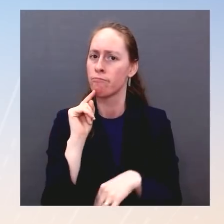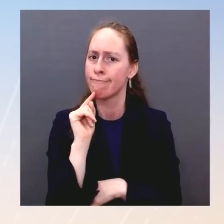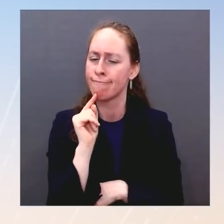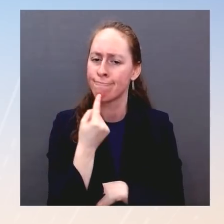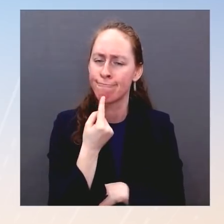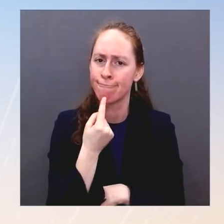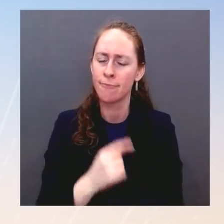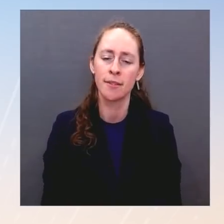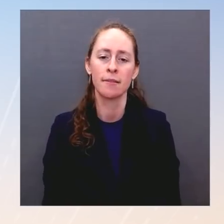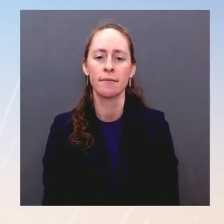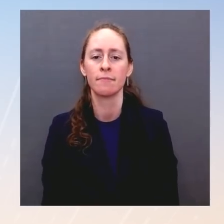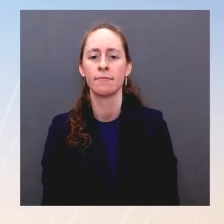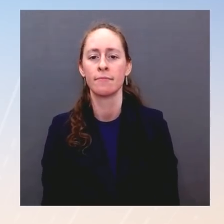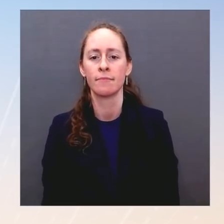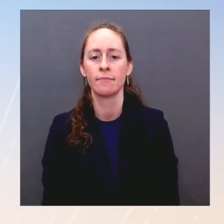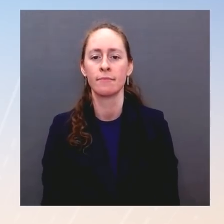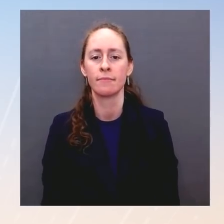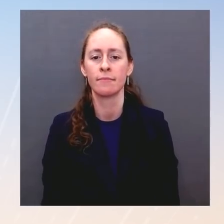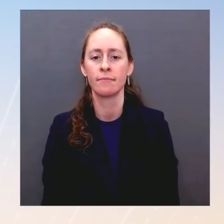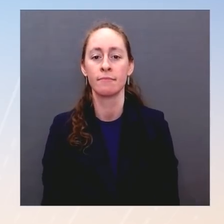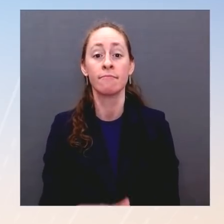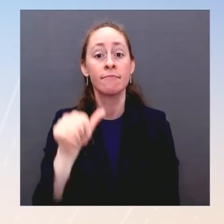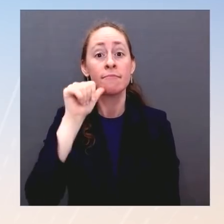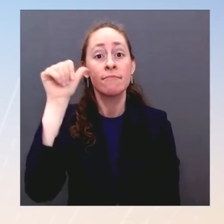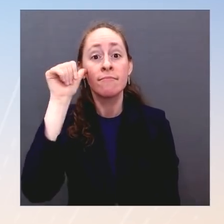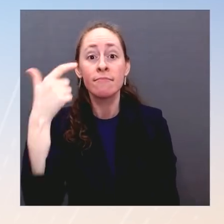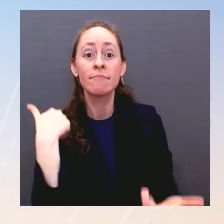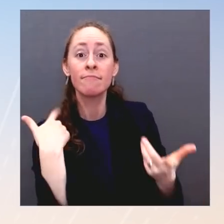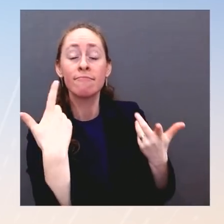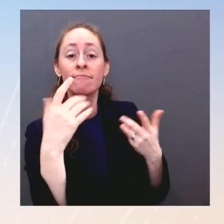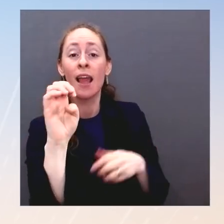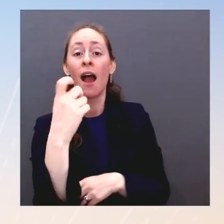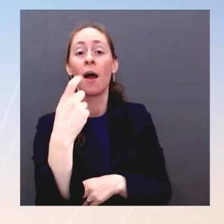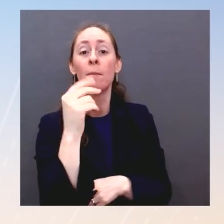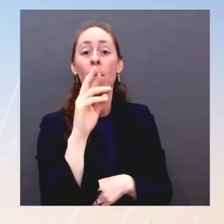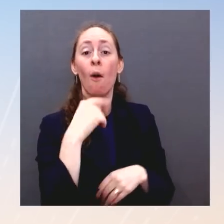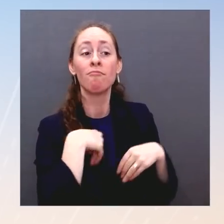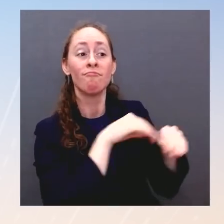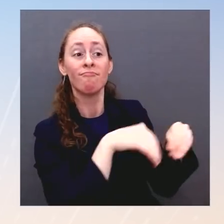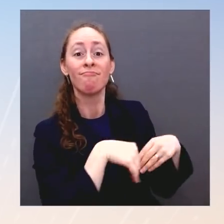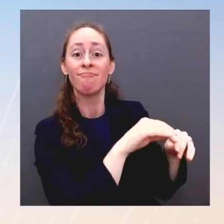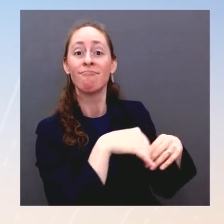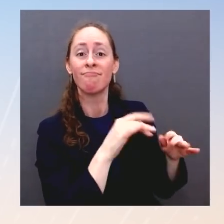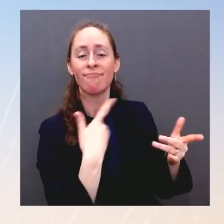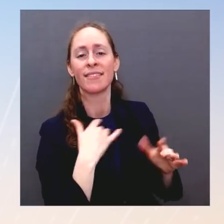means that they will be -- they won't have the ability to get access to the technology that --